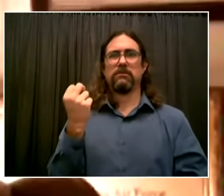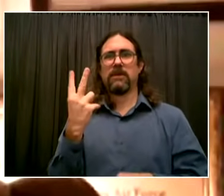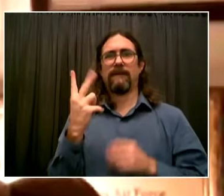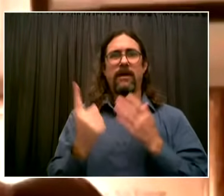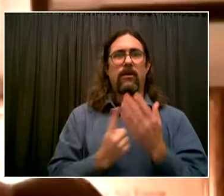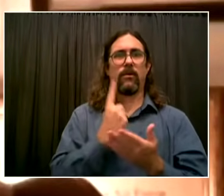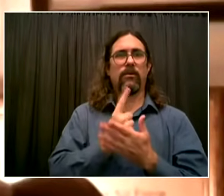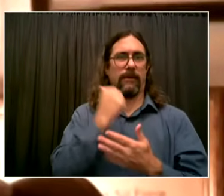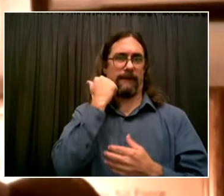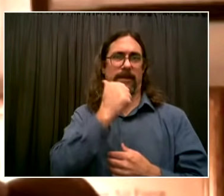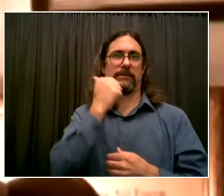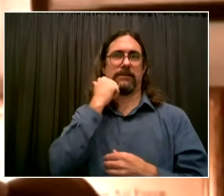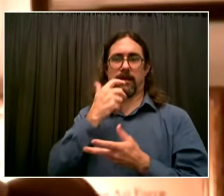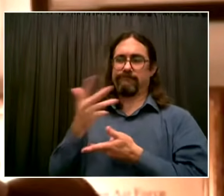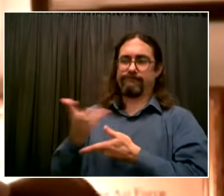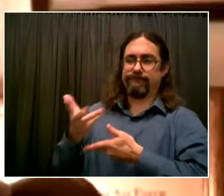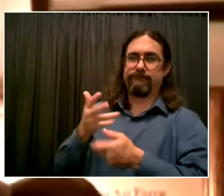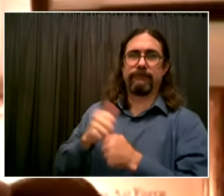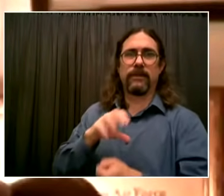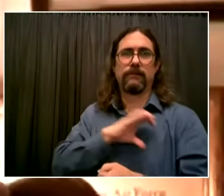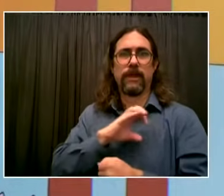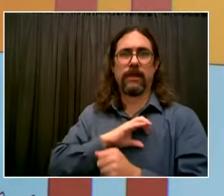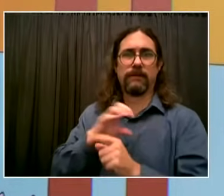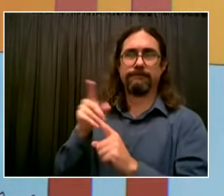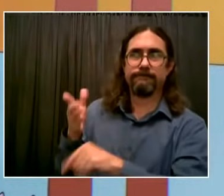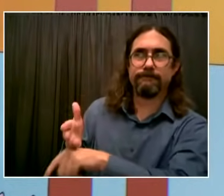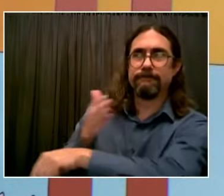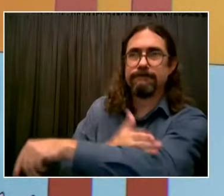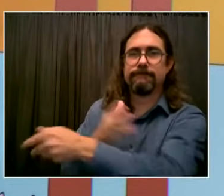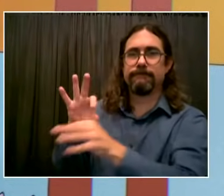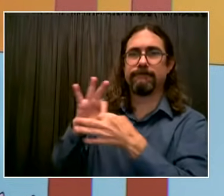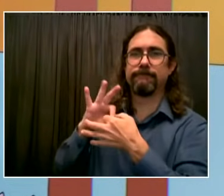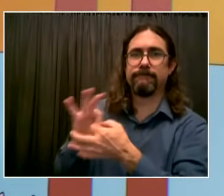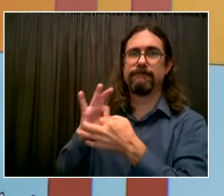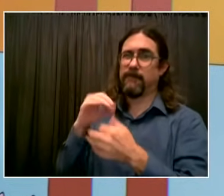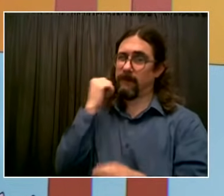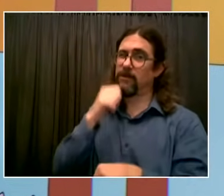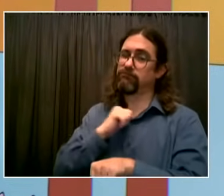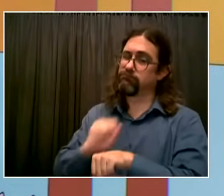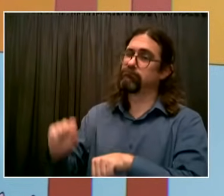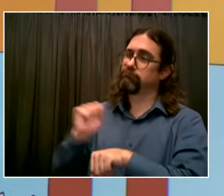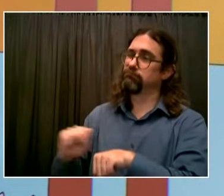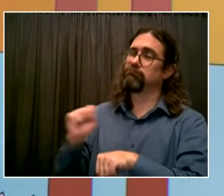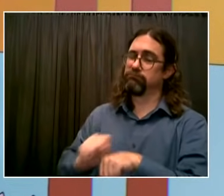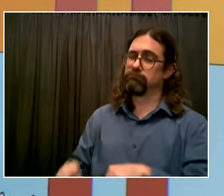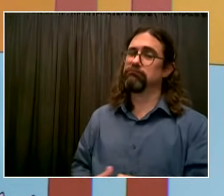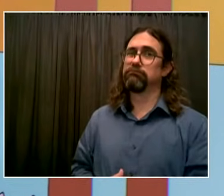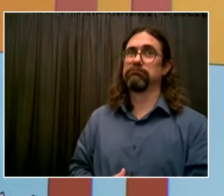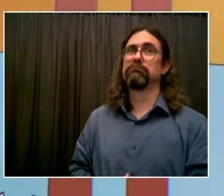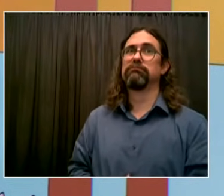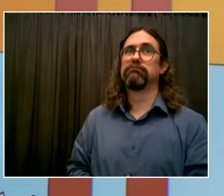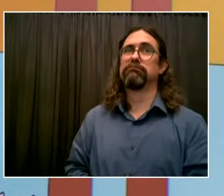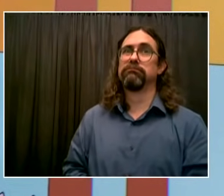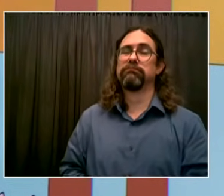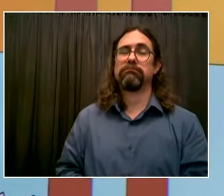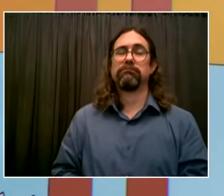TOGETHER. WORKING WITH THE POLICE TO IMPROVE COMMUNITY RELATIONS. A NDTHE OTHER CITY POLIC E DEPARTMENT AND ALL OF YOU.